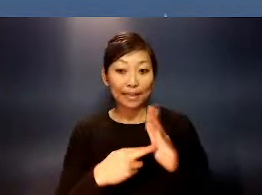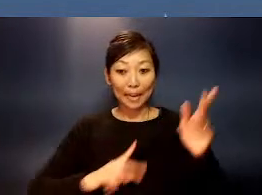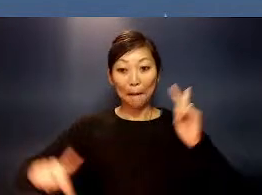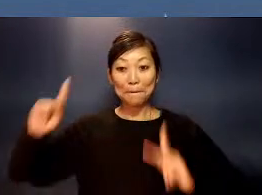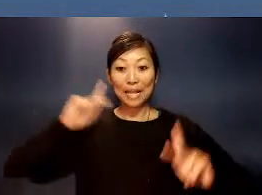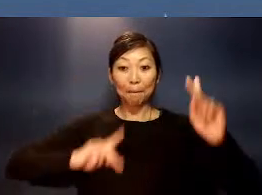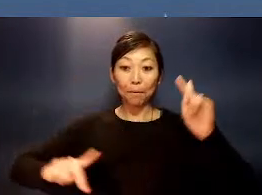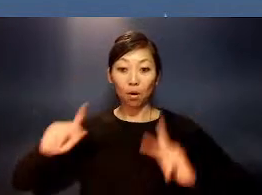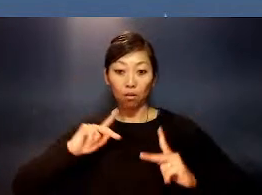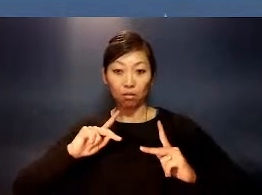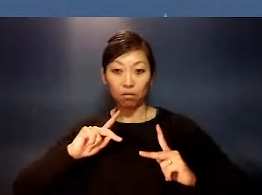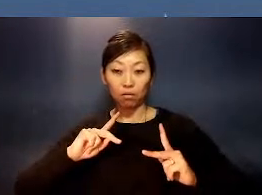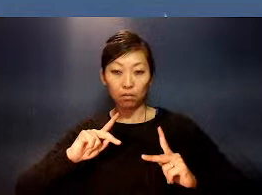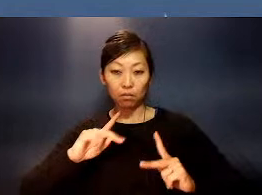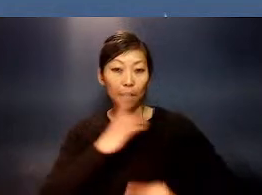20,000 -- [ALARM]